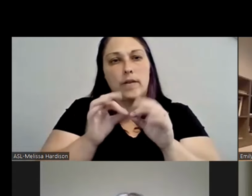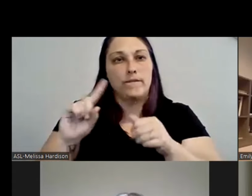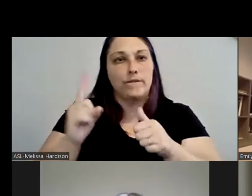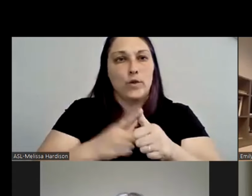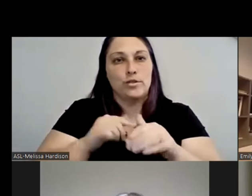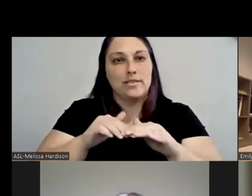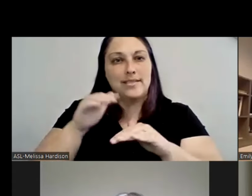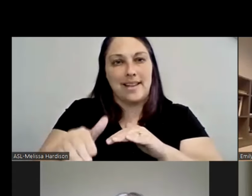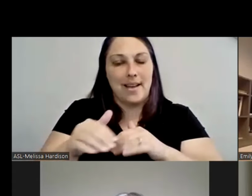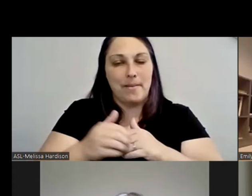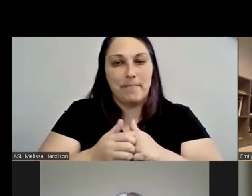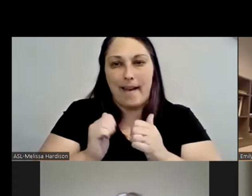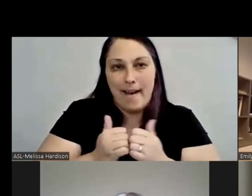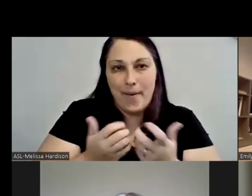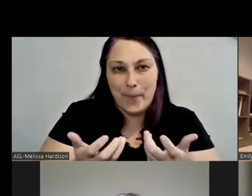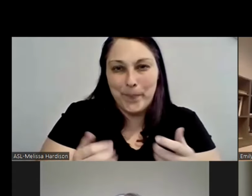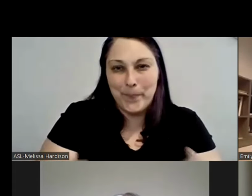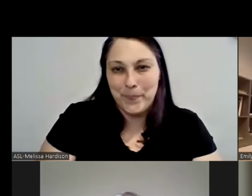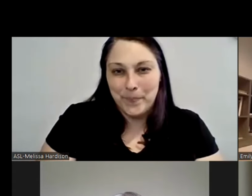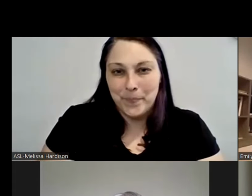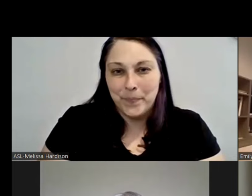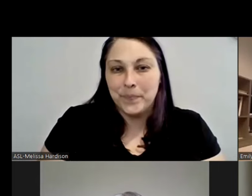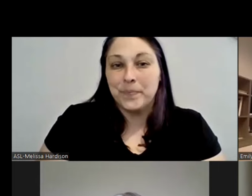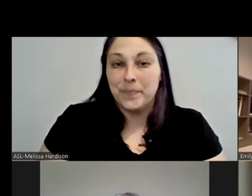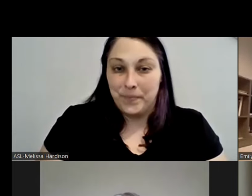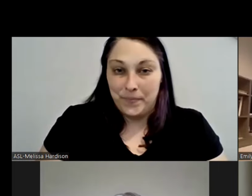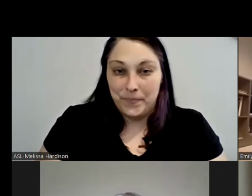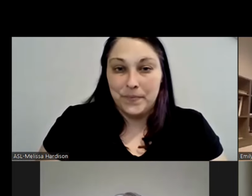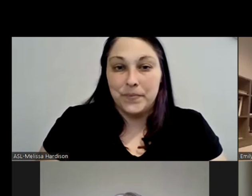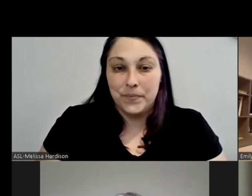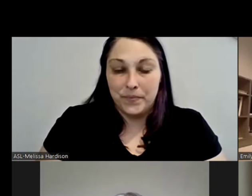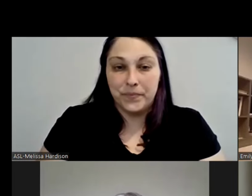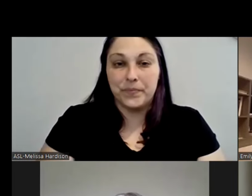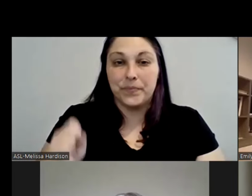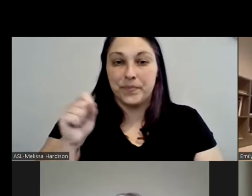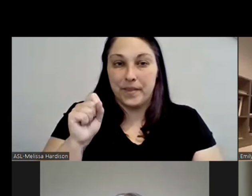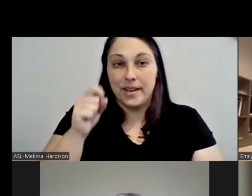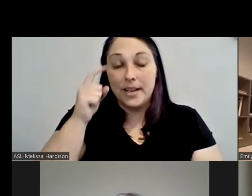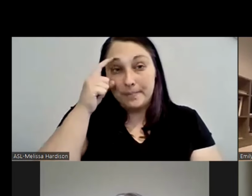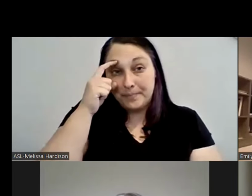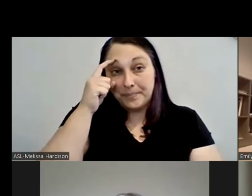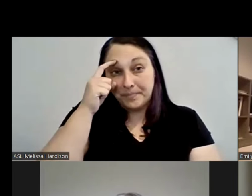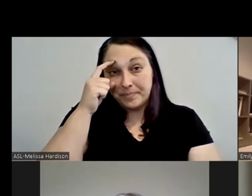networks, but we also have people from a variety of sectors. It's so wonderful to know that there is a variety of people